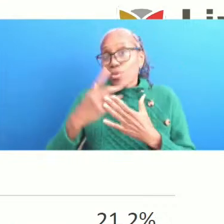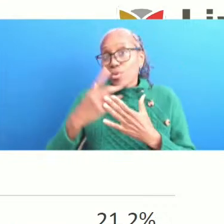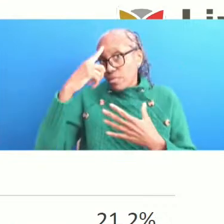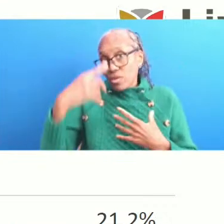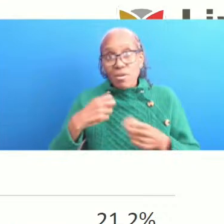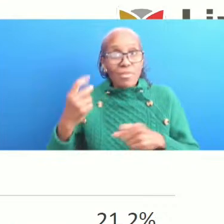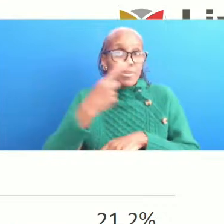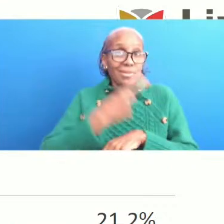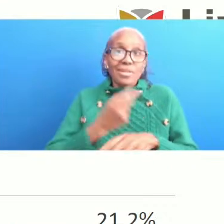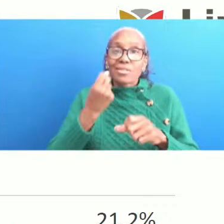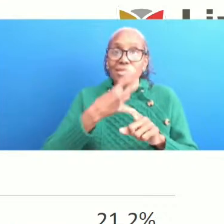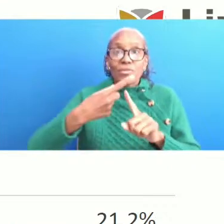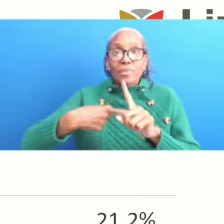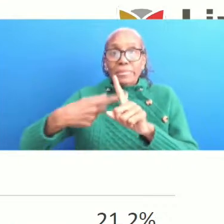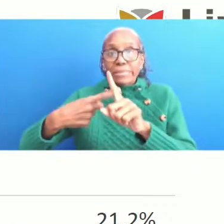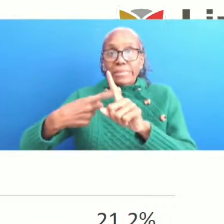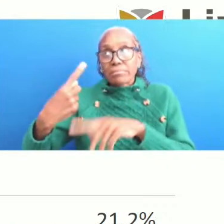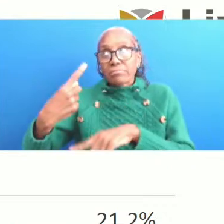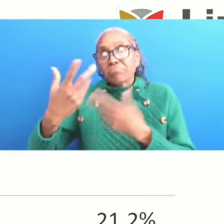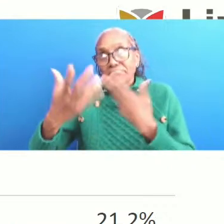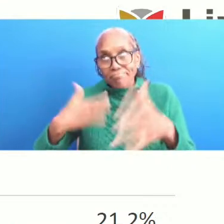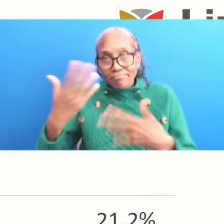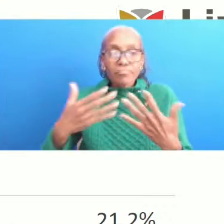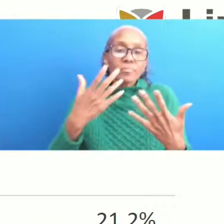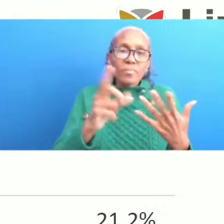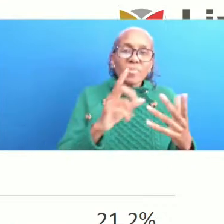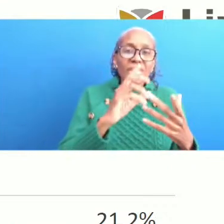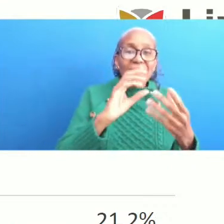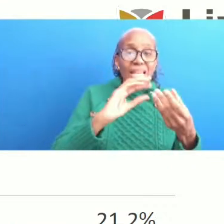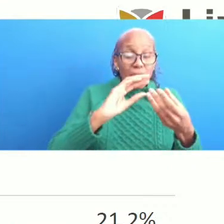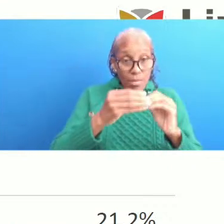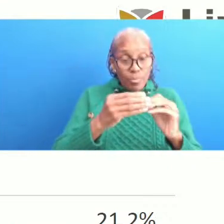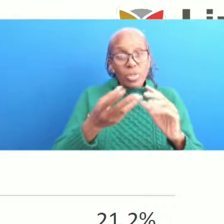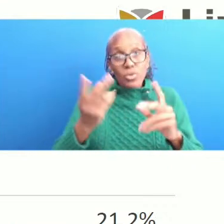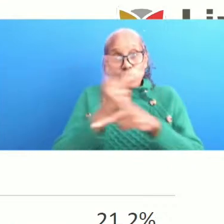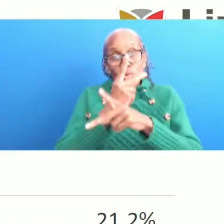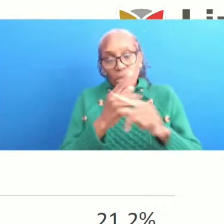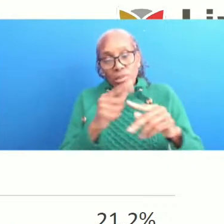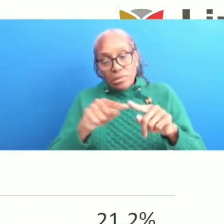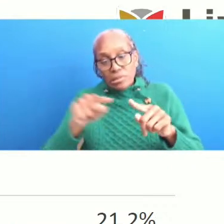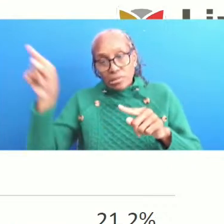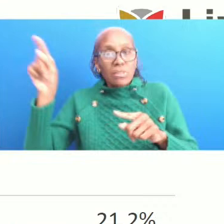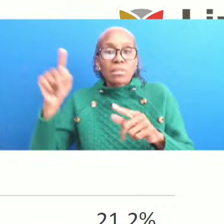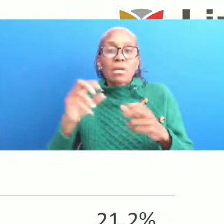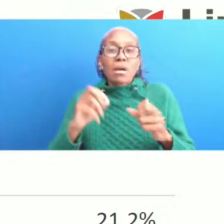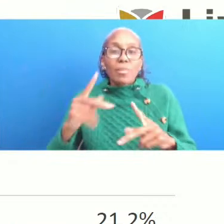WHO ARE REPORTING NOT HAVING GOOD MENTAL HEALTH DAYS ON A